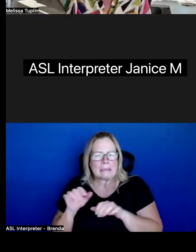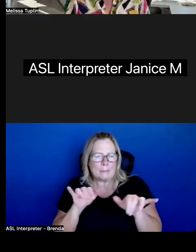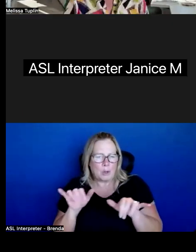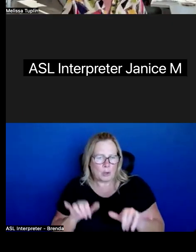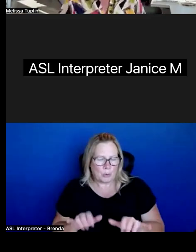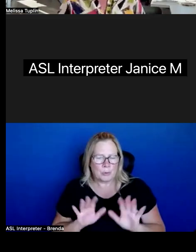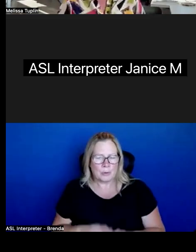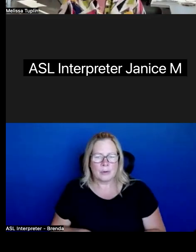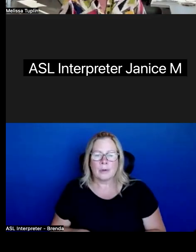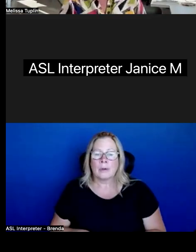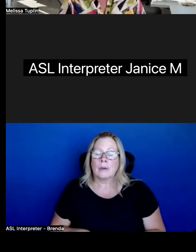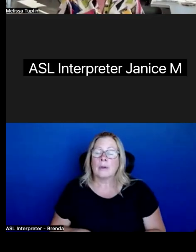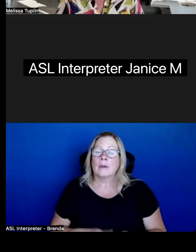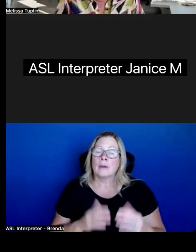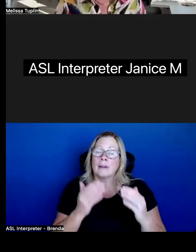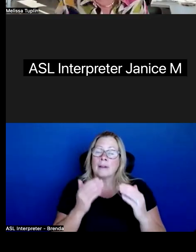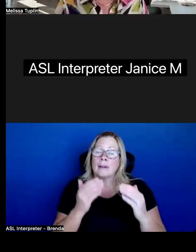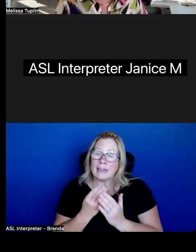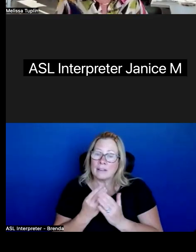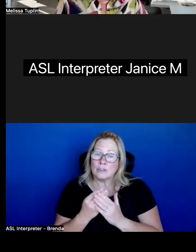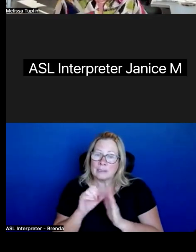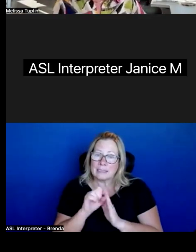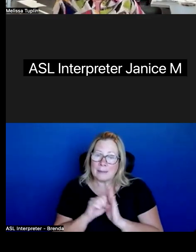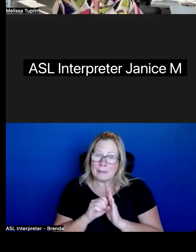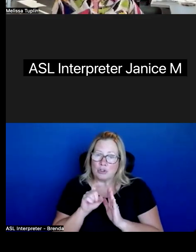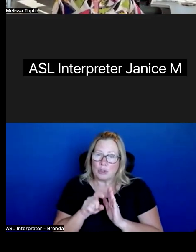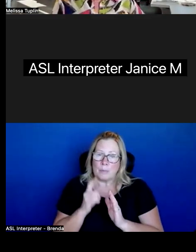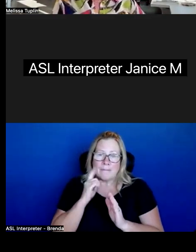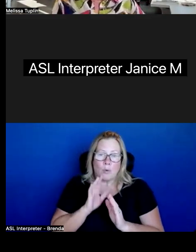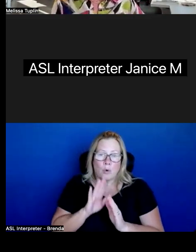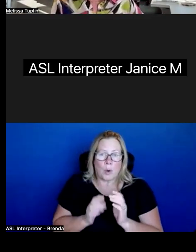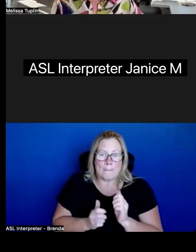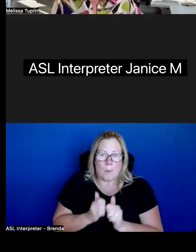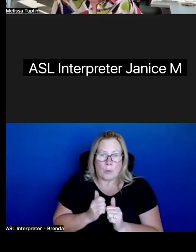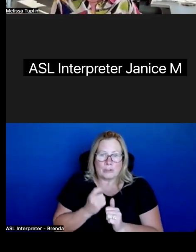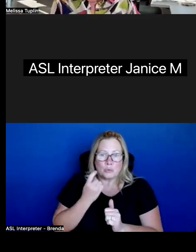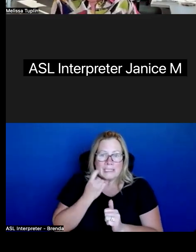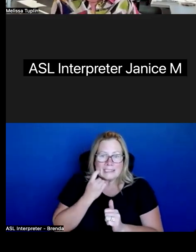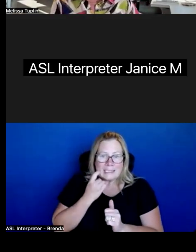Financial statements should be for your most recently completed fiscal year. For current